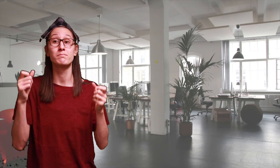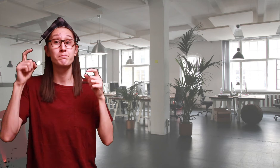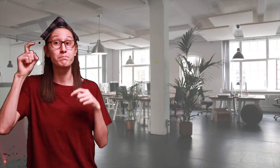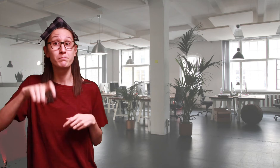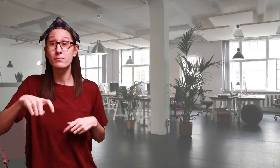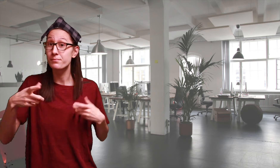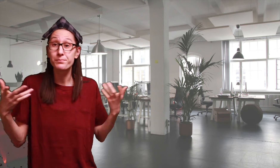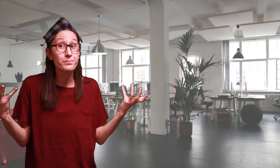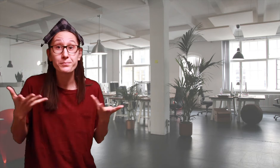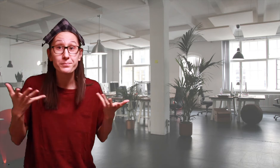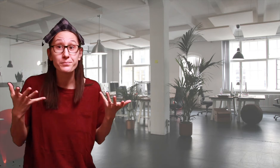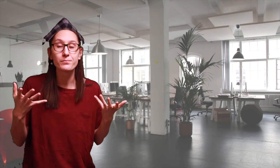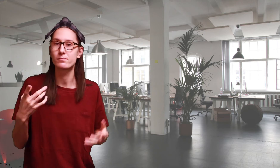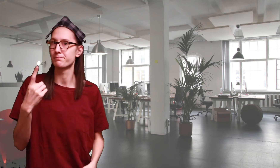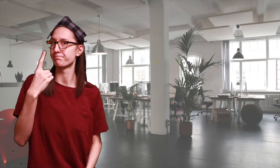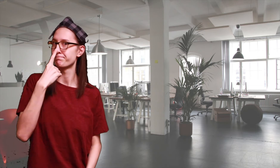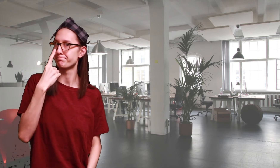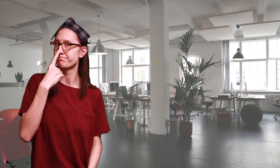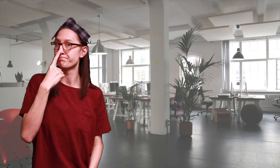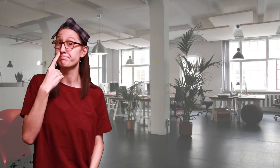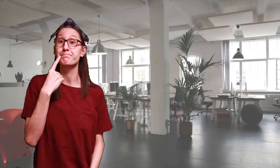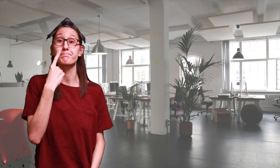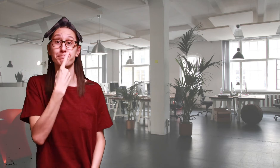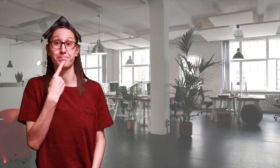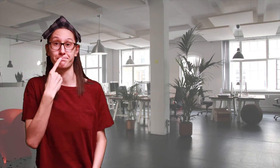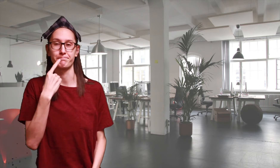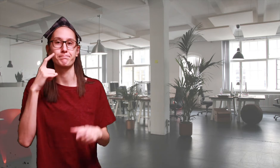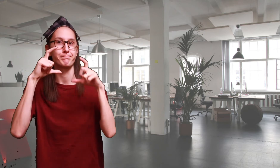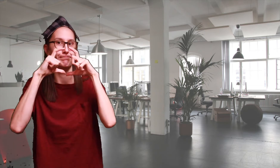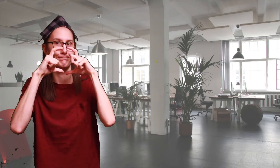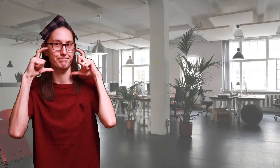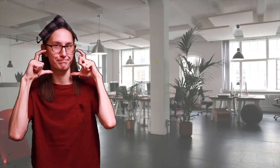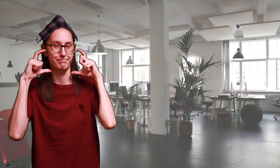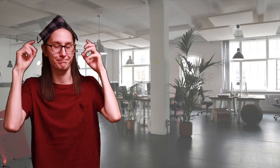You must cover your nose AND you mouth with your mask